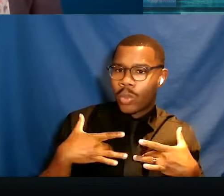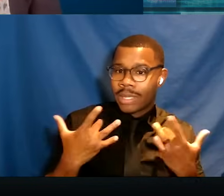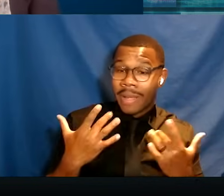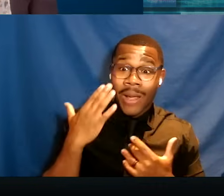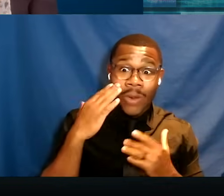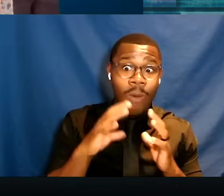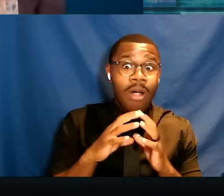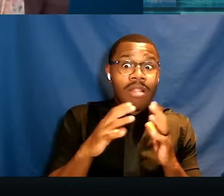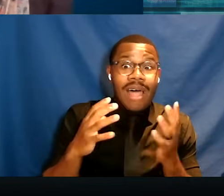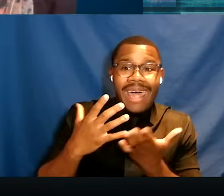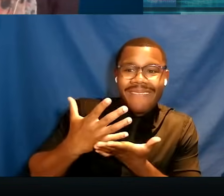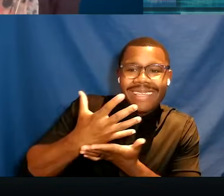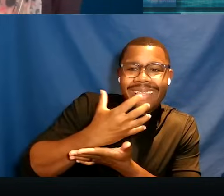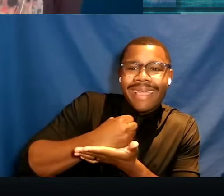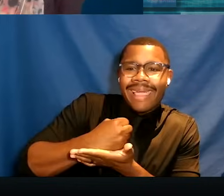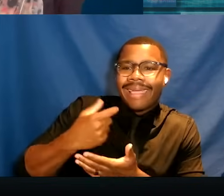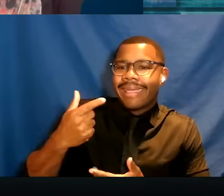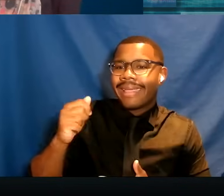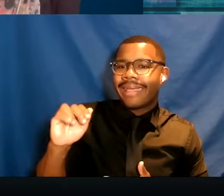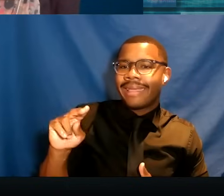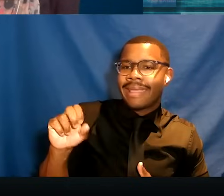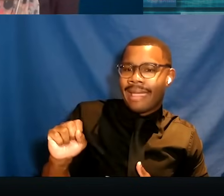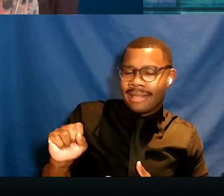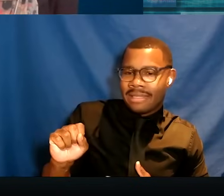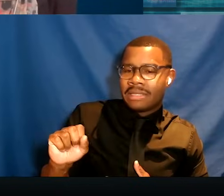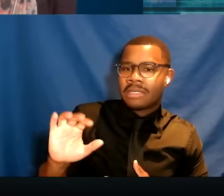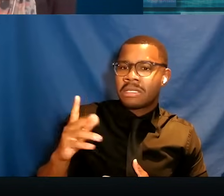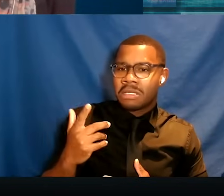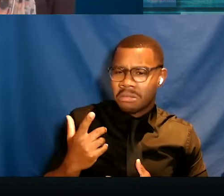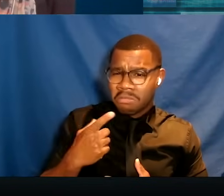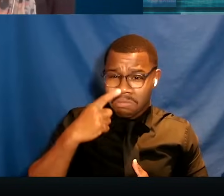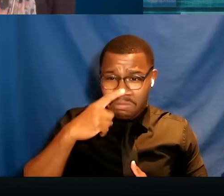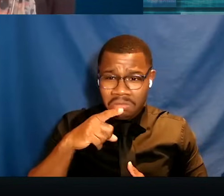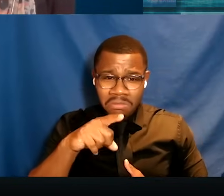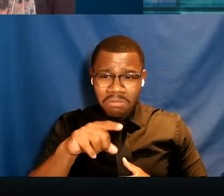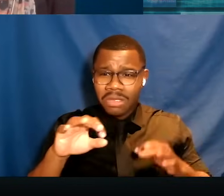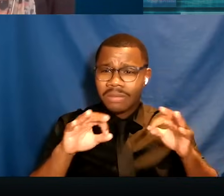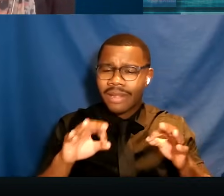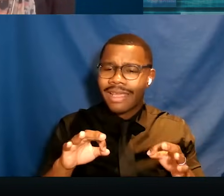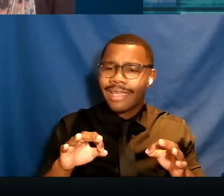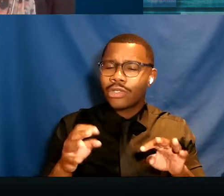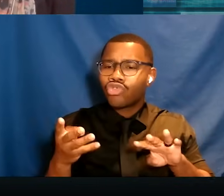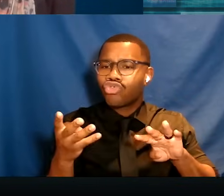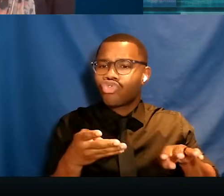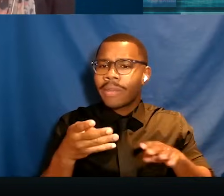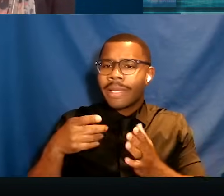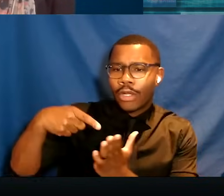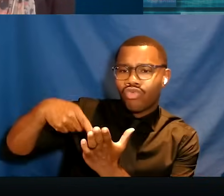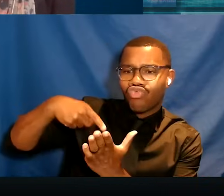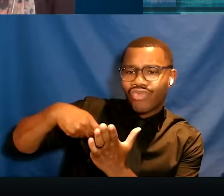outside of the streaming bonus. So we'll leave the streaming bonus aside for a minute and just talk about streaming residuals in general. Can you give us a little info